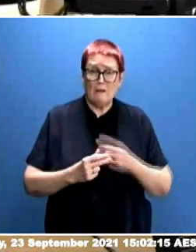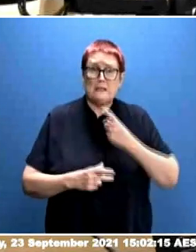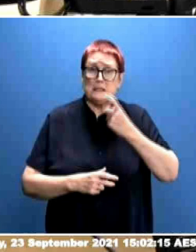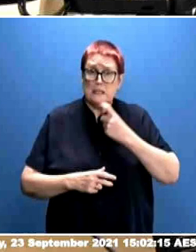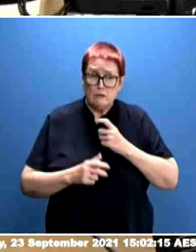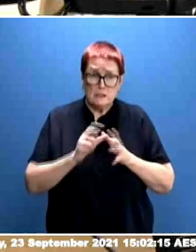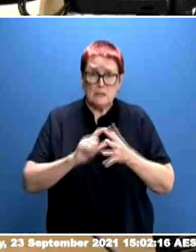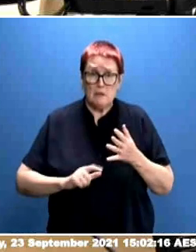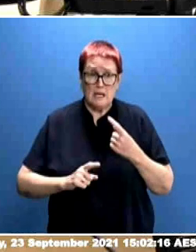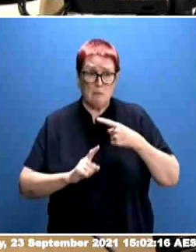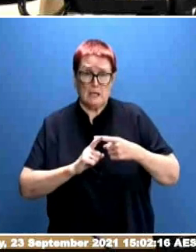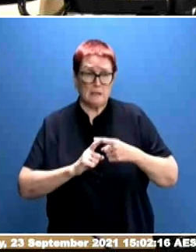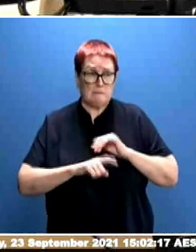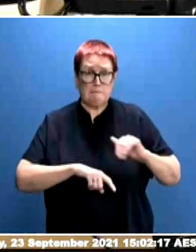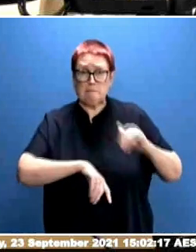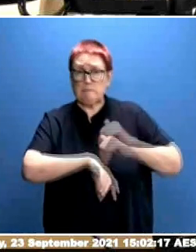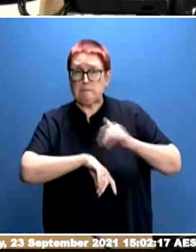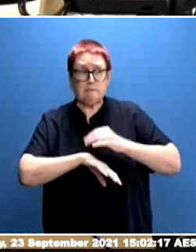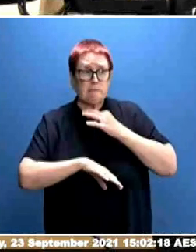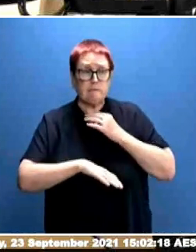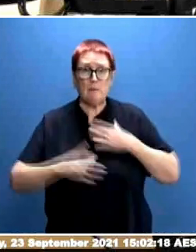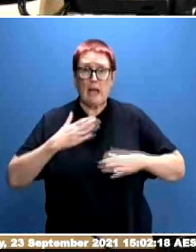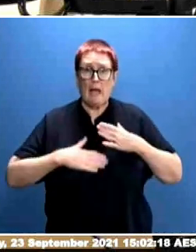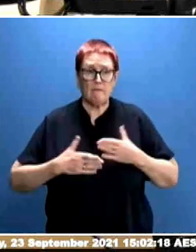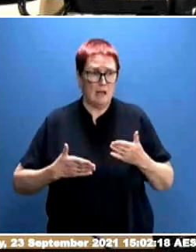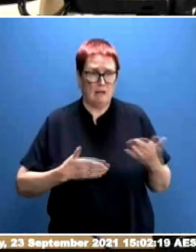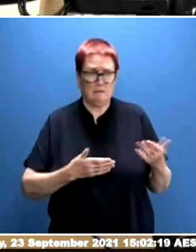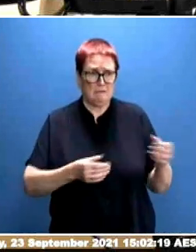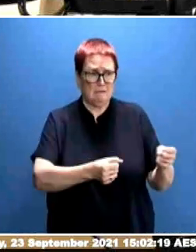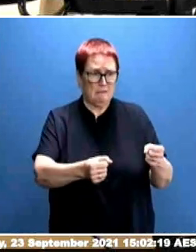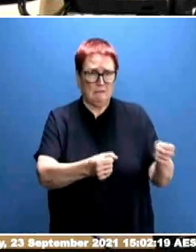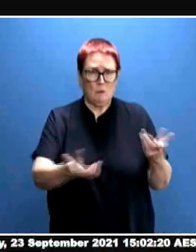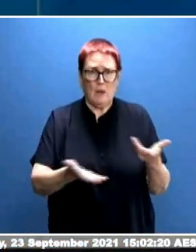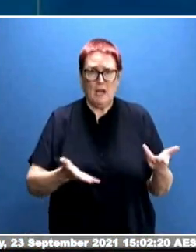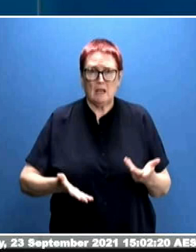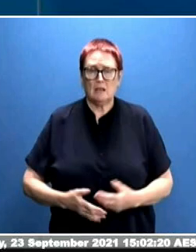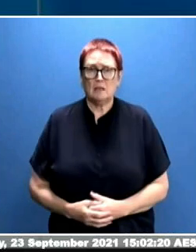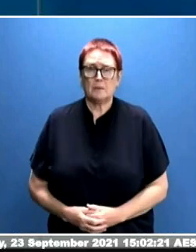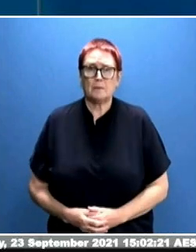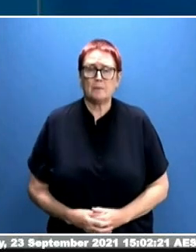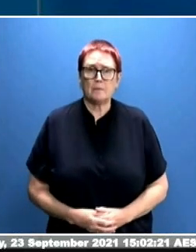Well, for example, there are some, a number of children with complex